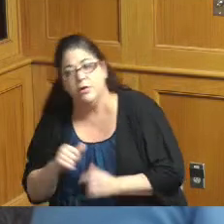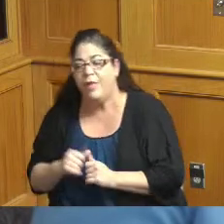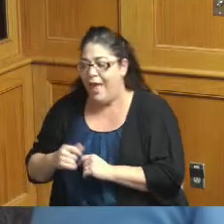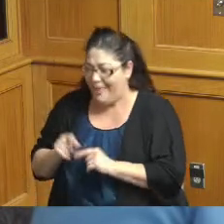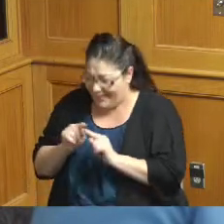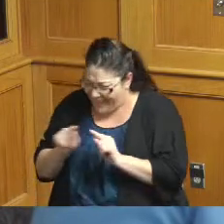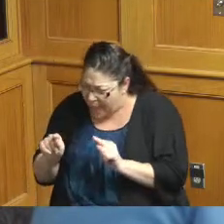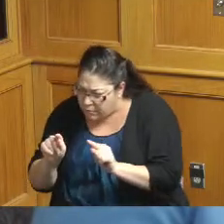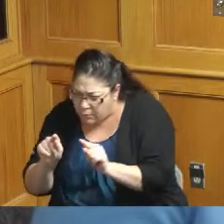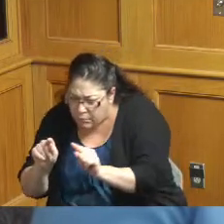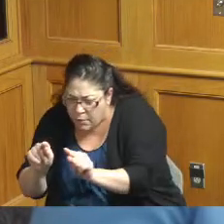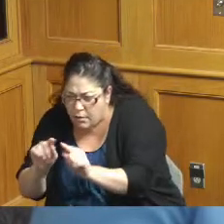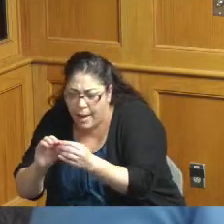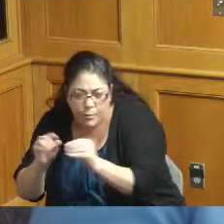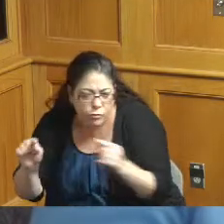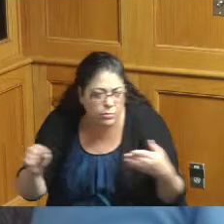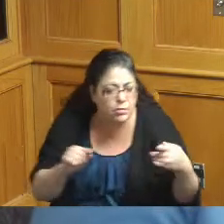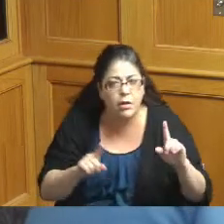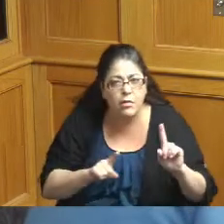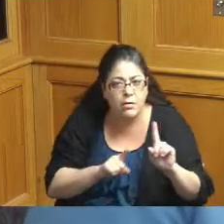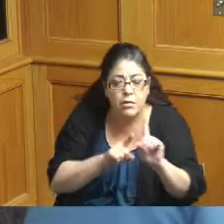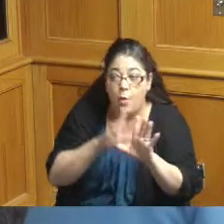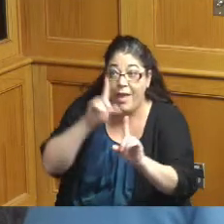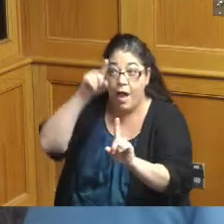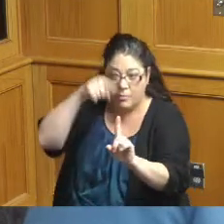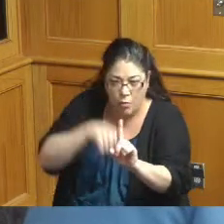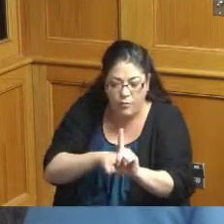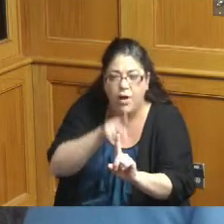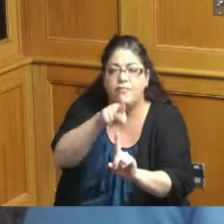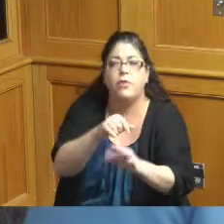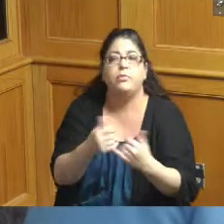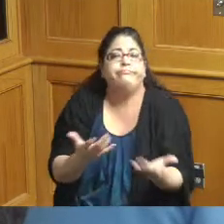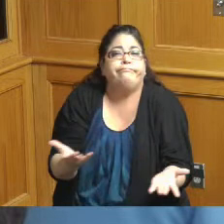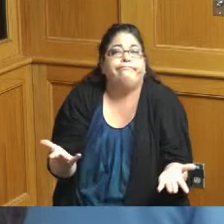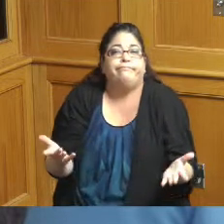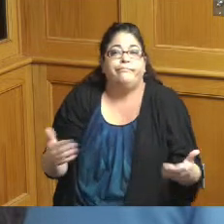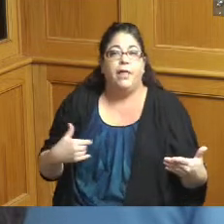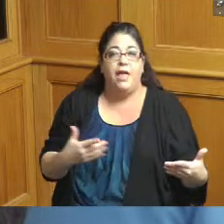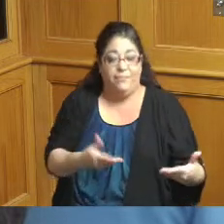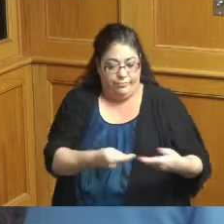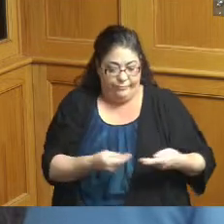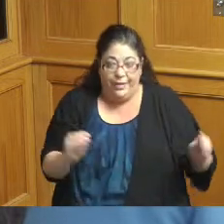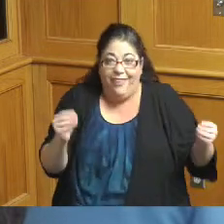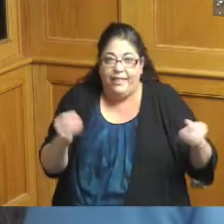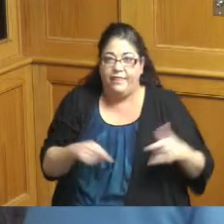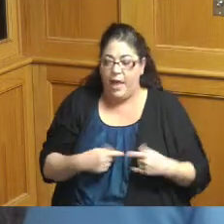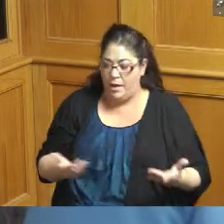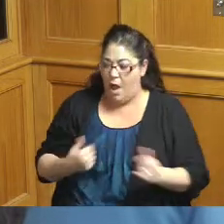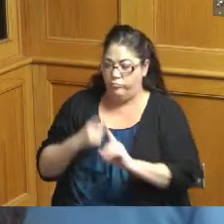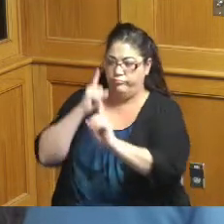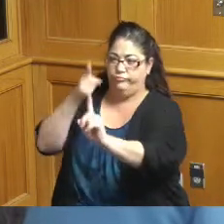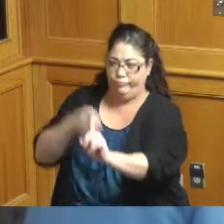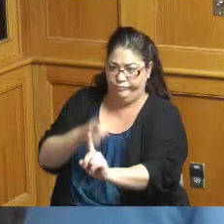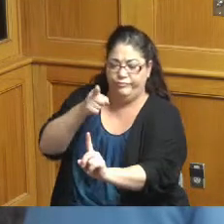does that fit into the projection are we under are we over so you know when we're in this budget and